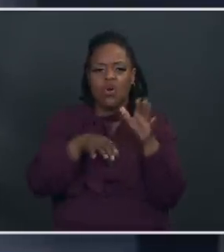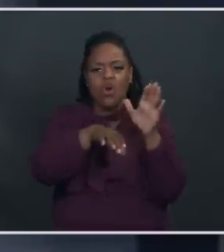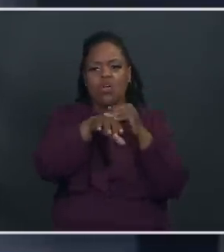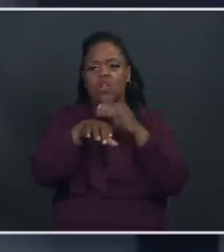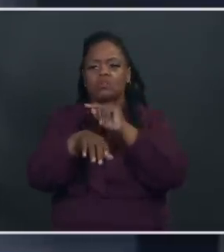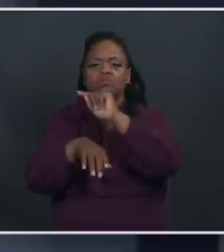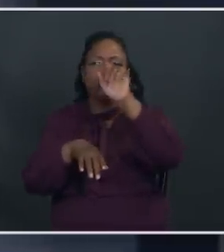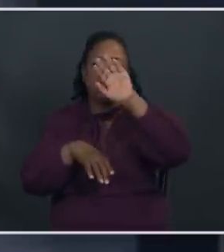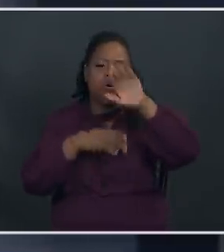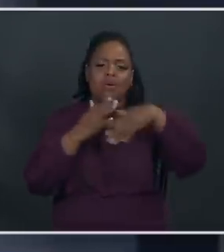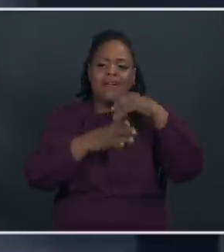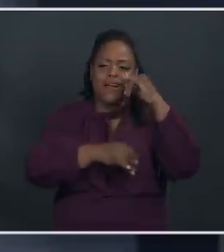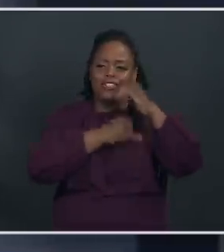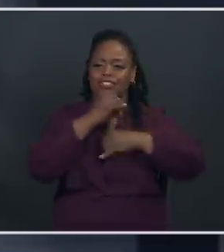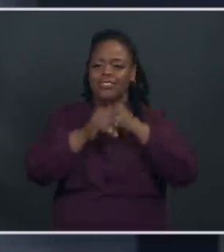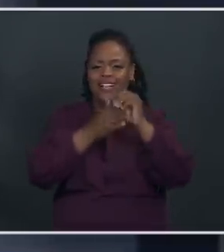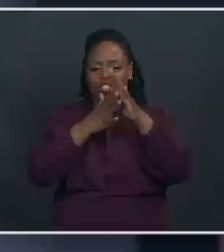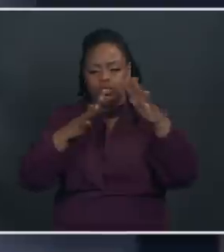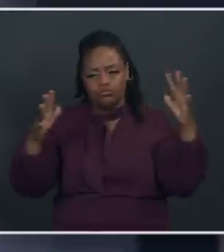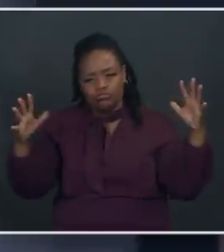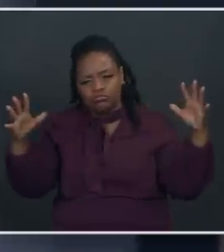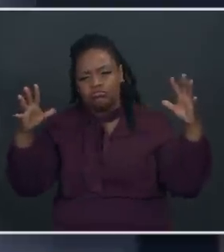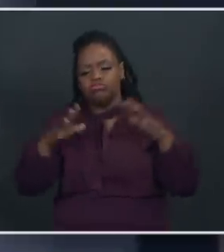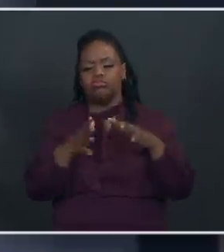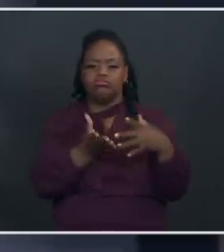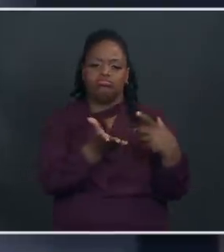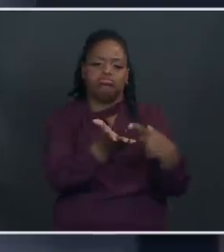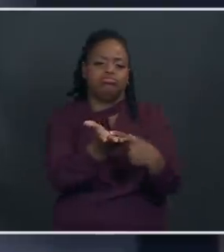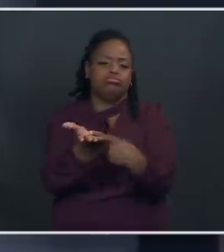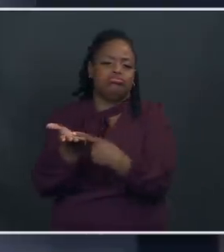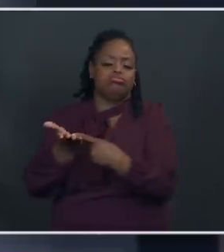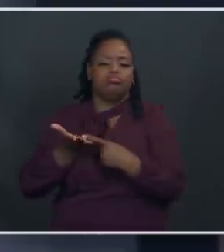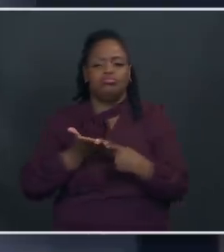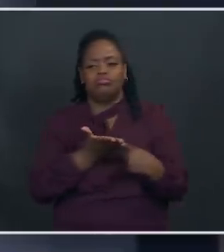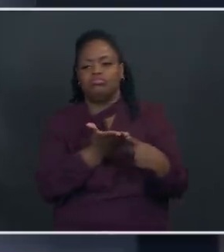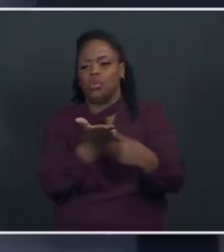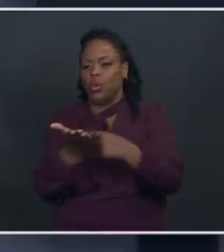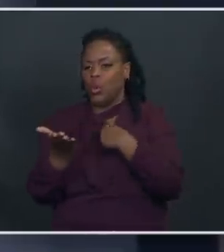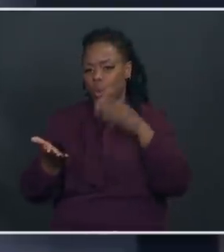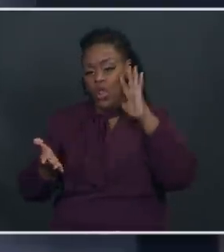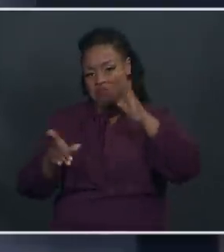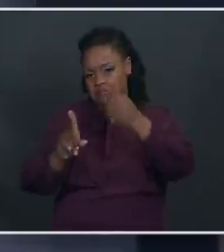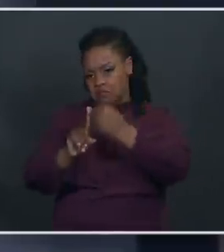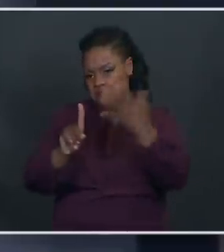We'll have specifics to lay out over time. But the convening of this --